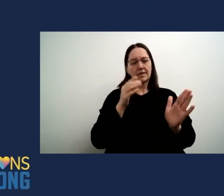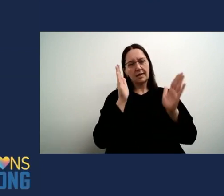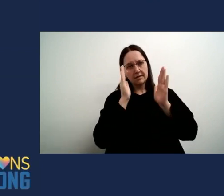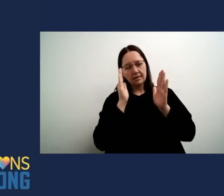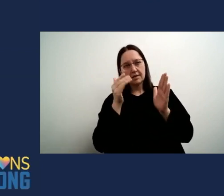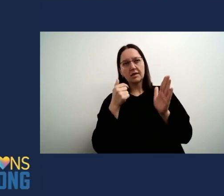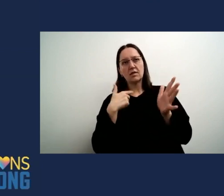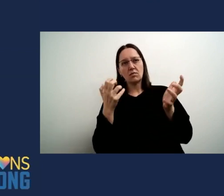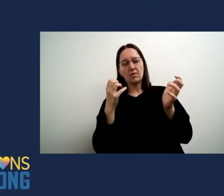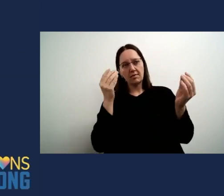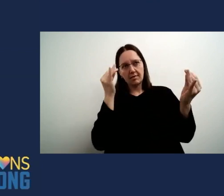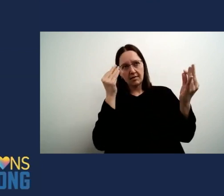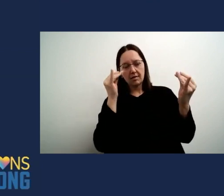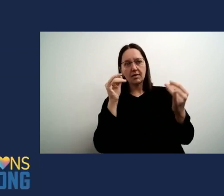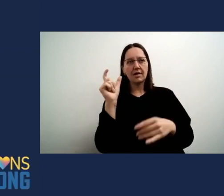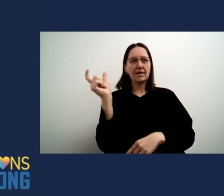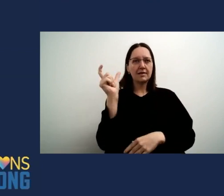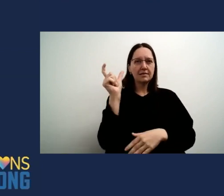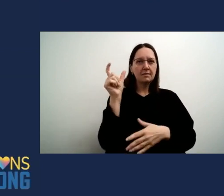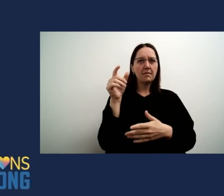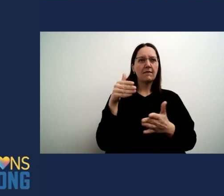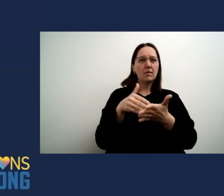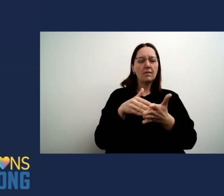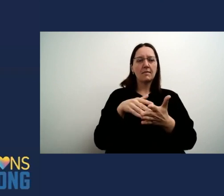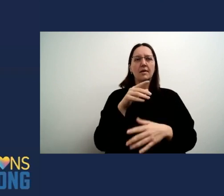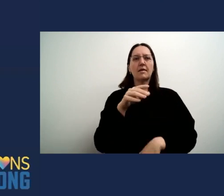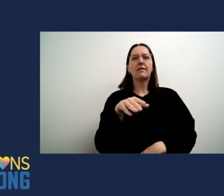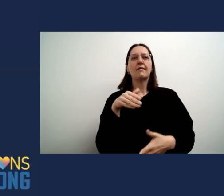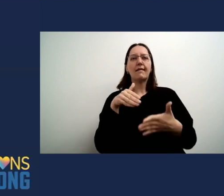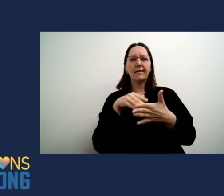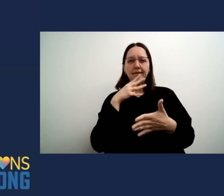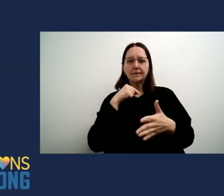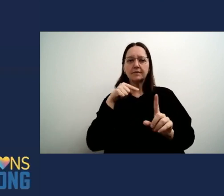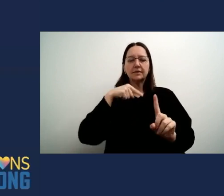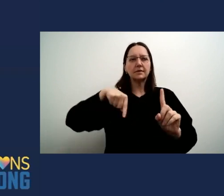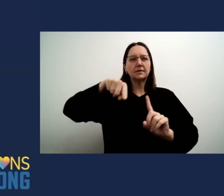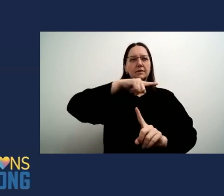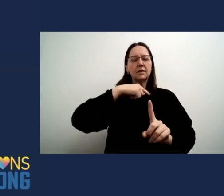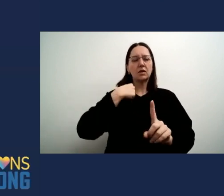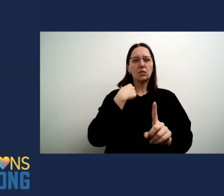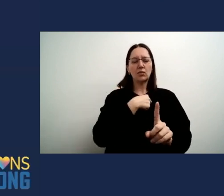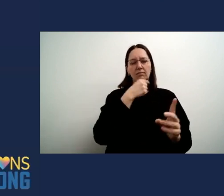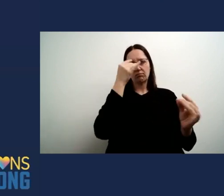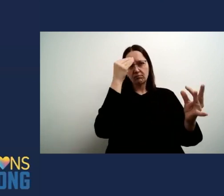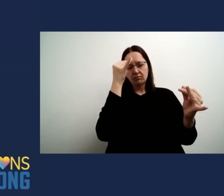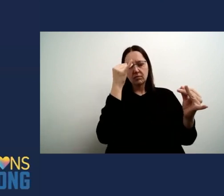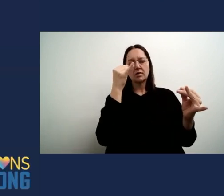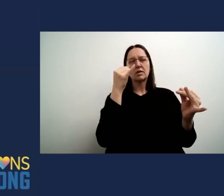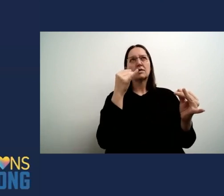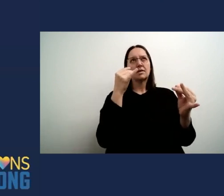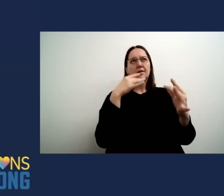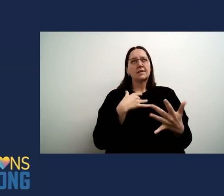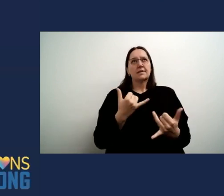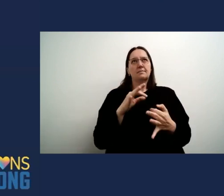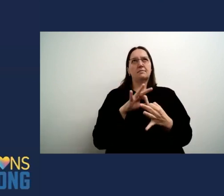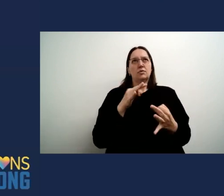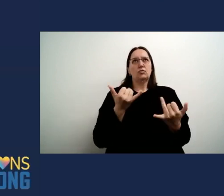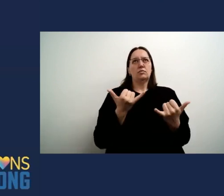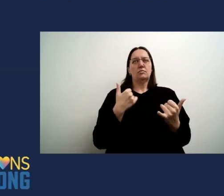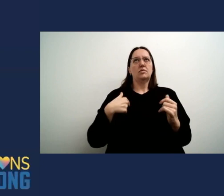it is now my honor to introduce our chancellor. At UC San Diego , Chancellor Pradeep Kumar